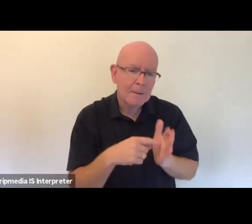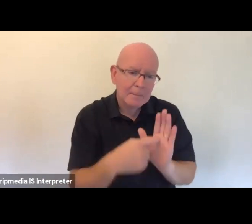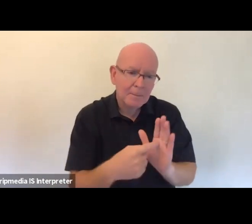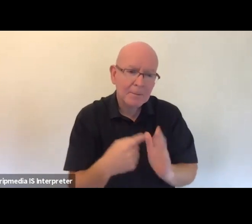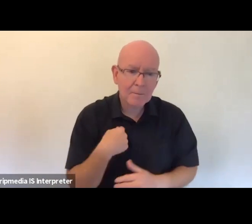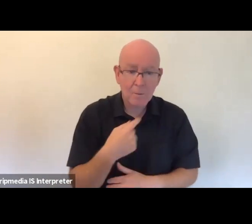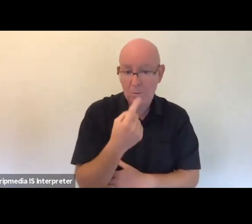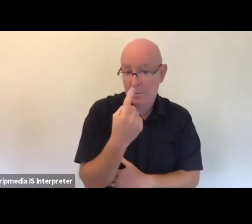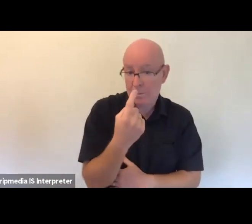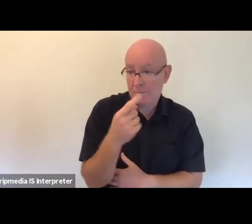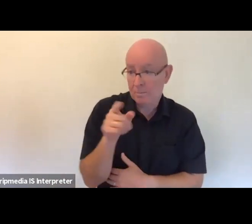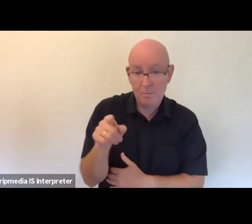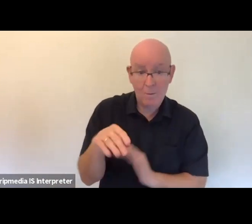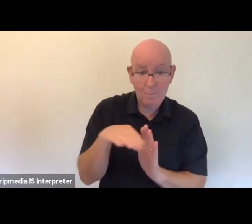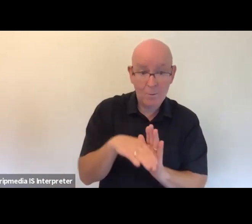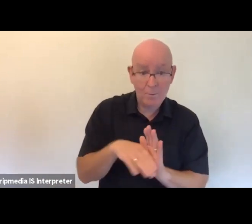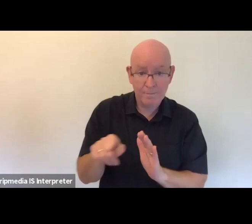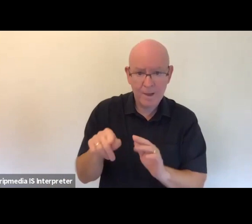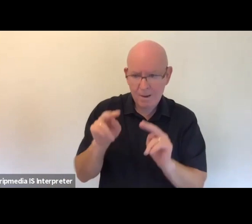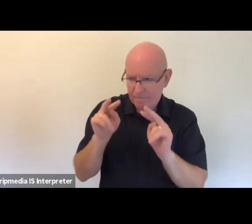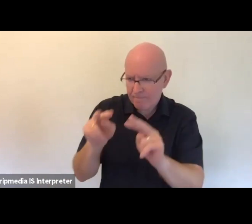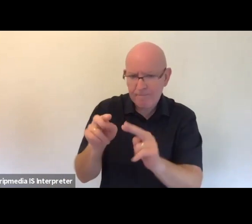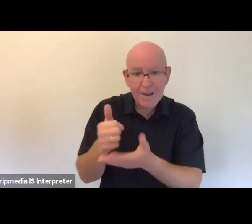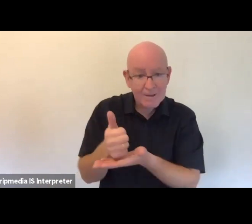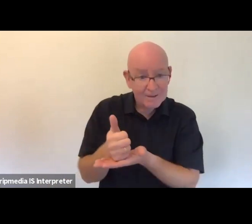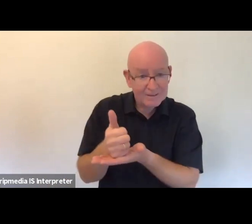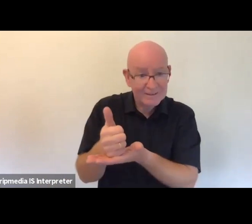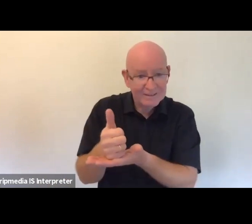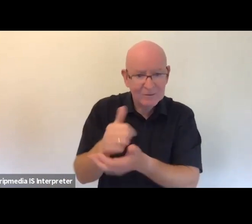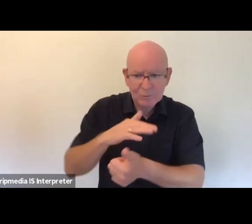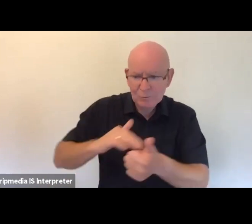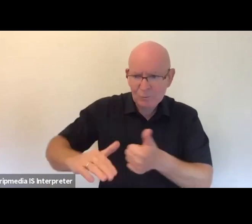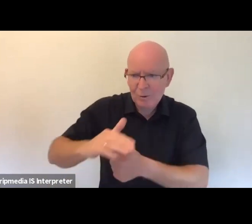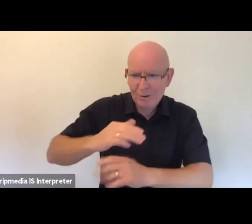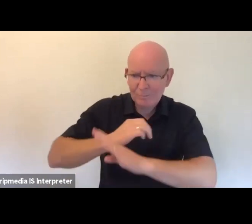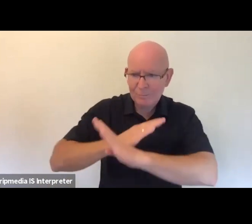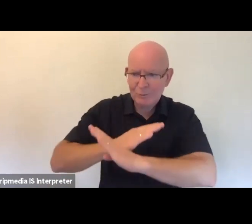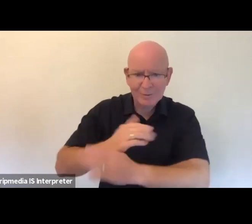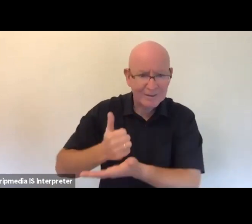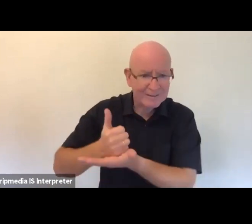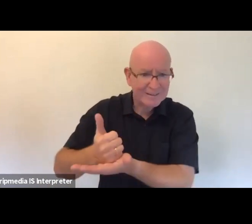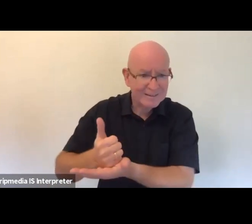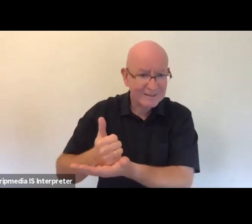during pregnancy in India. But this has not… this includes women with disabilities